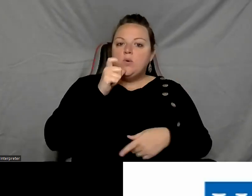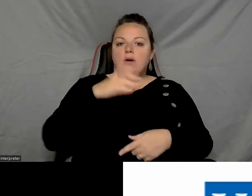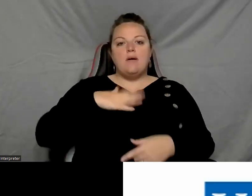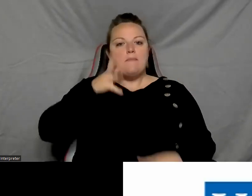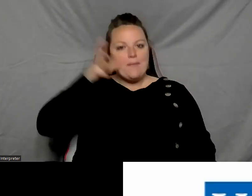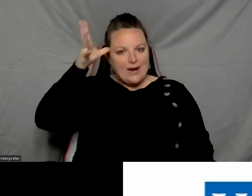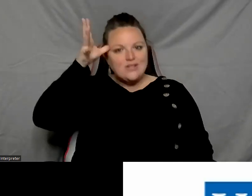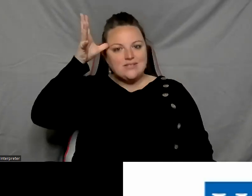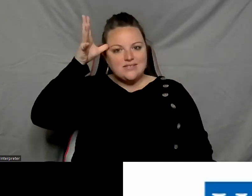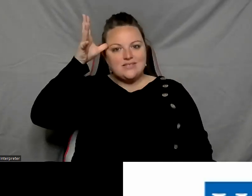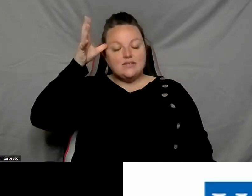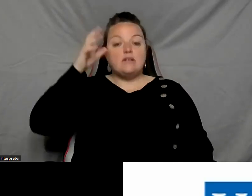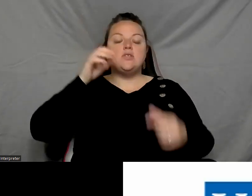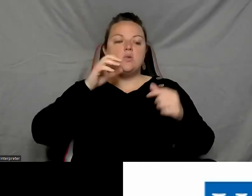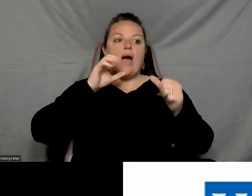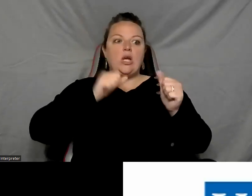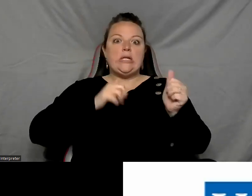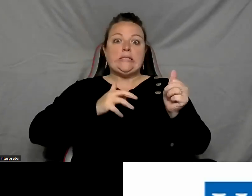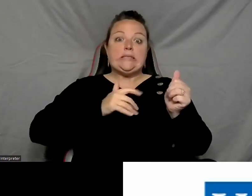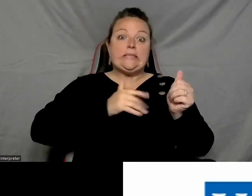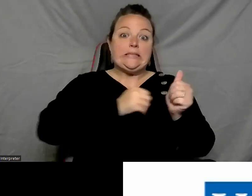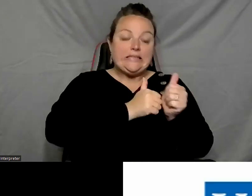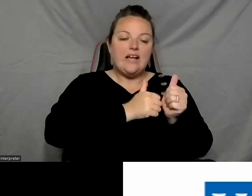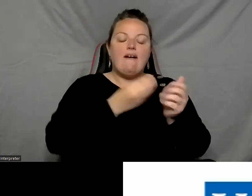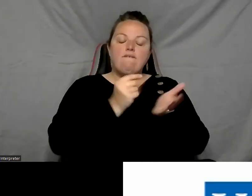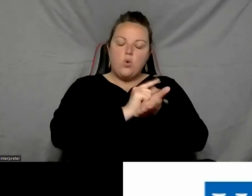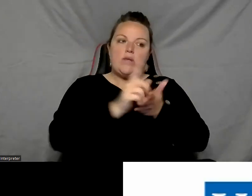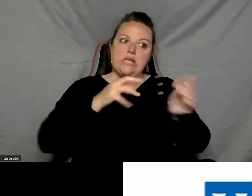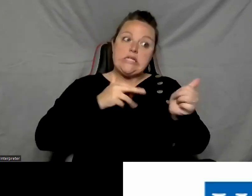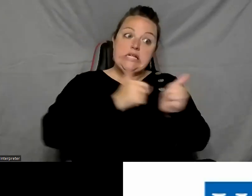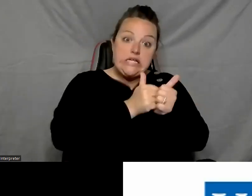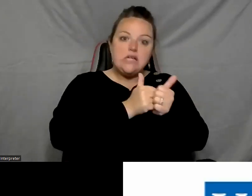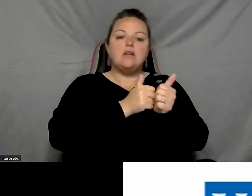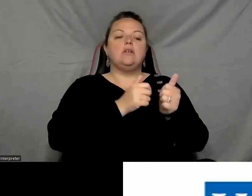able to stay caught up enough. Took me a few weeks but I was able to get caught back up.